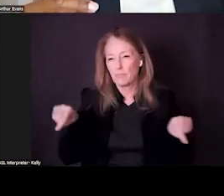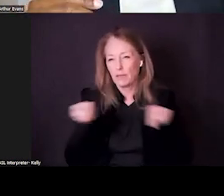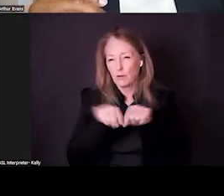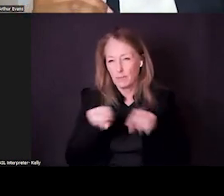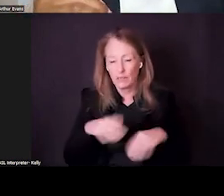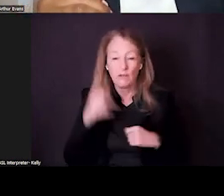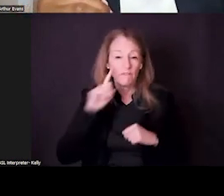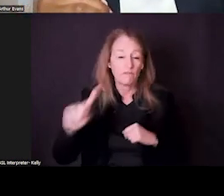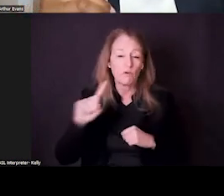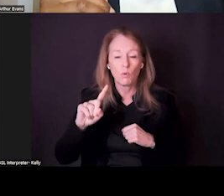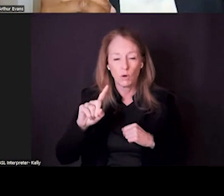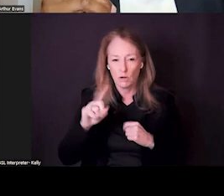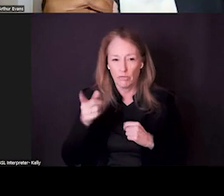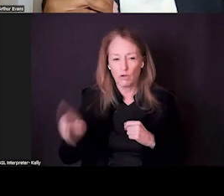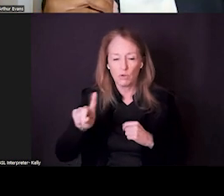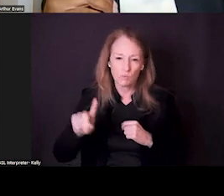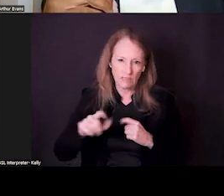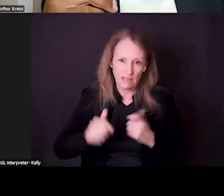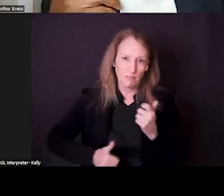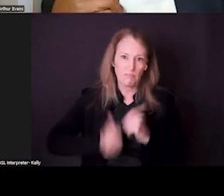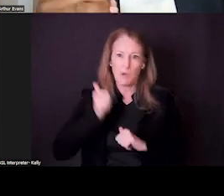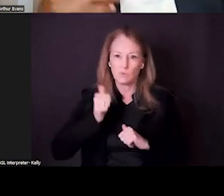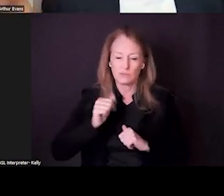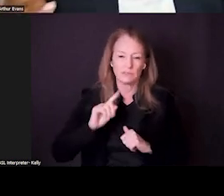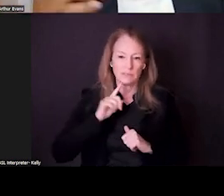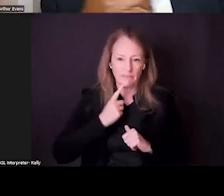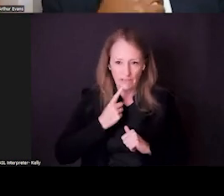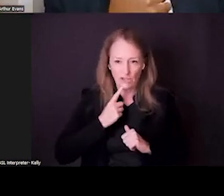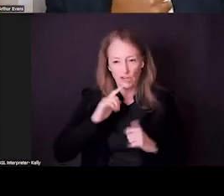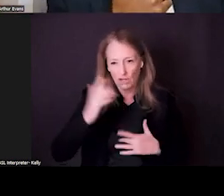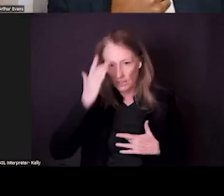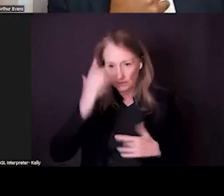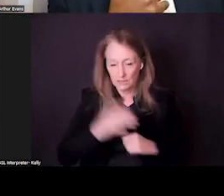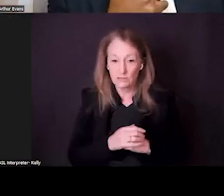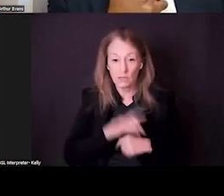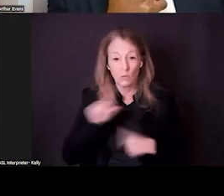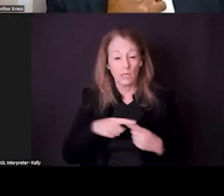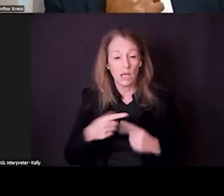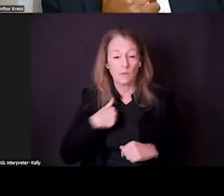SERIOUS ILLNESSES. SO THE TYPICAL -- WHEN I WAS A MENTAL HEALTH